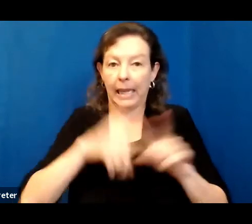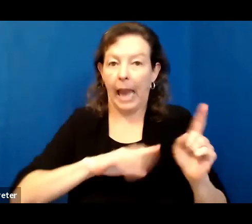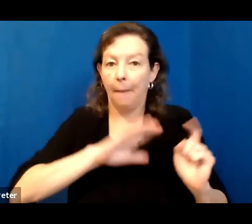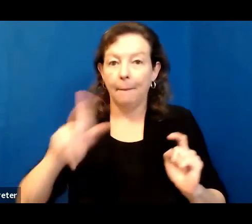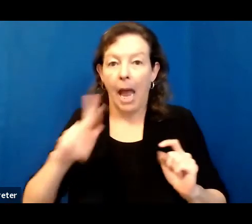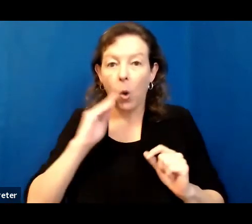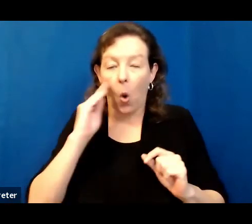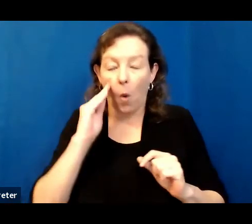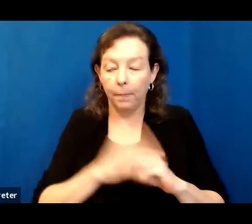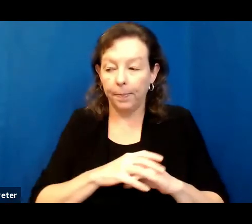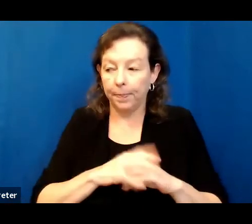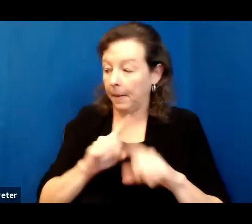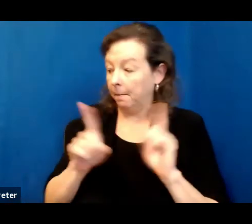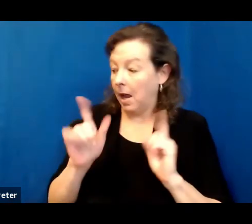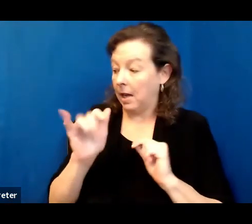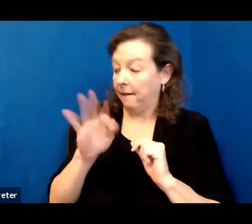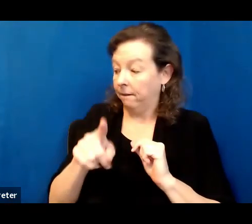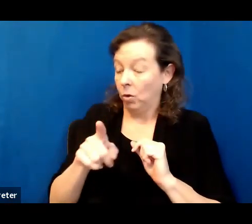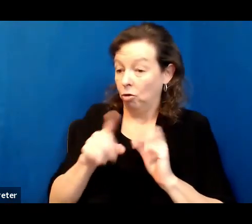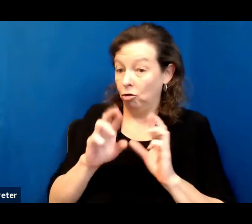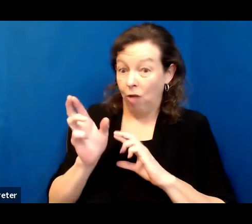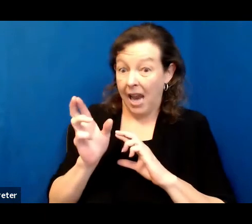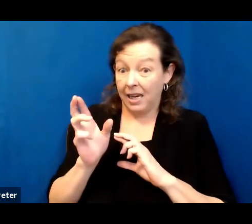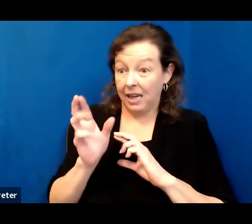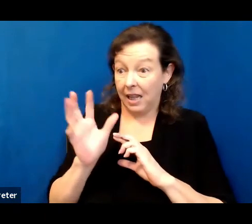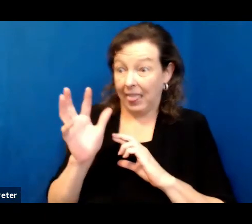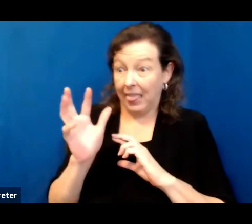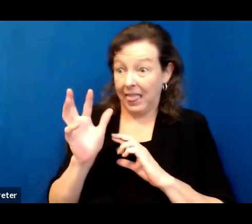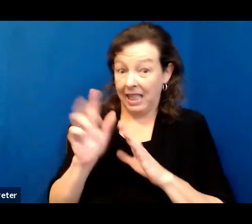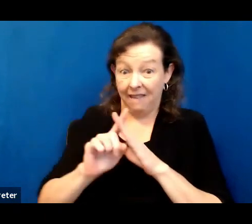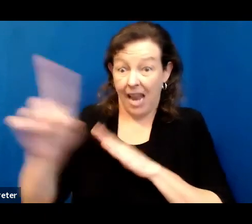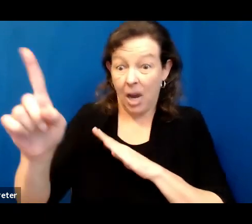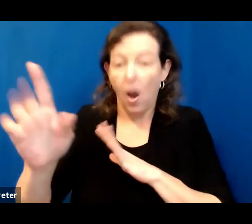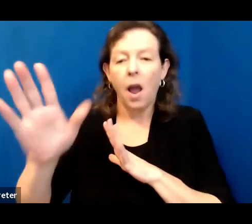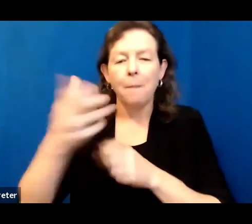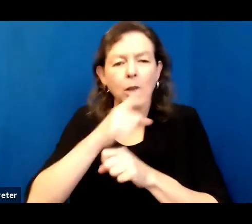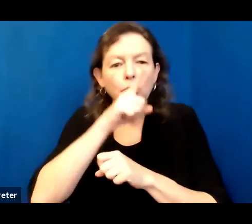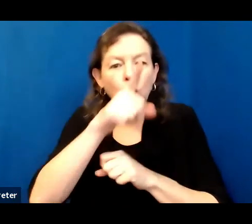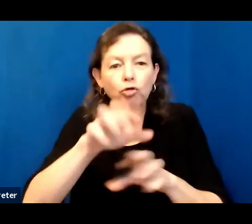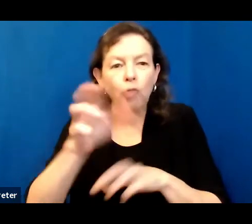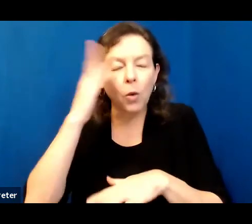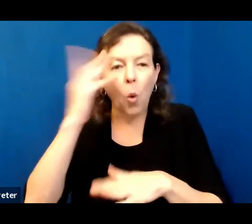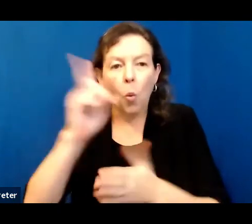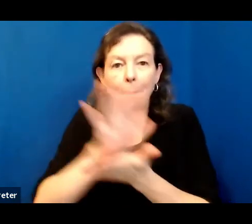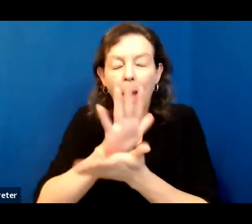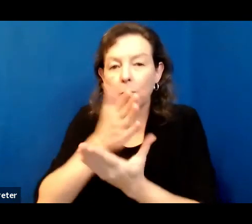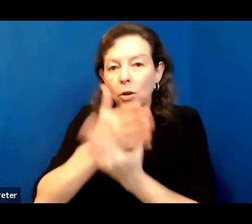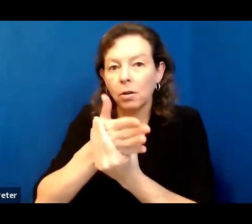But if you have to evacuate make sure you know where that important paperwork is, so you can secure it or take it with you.